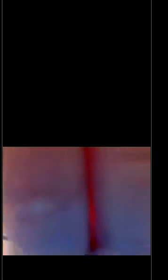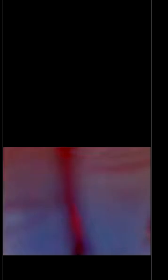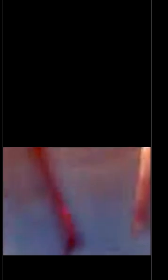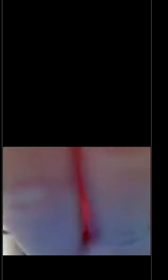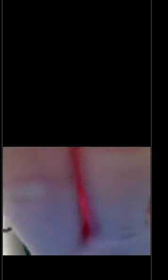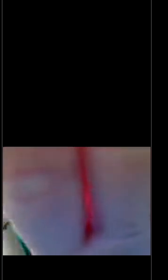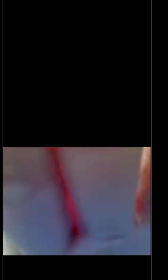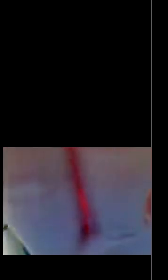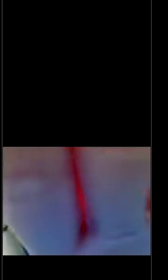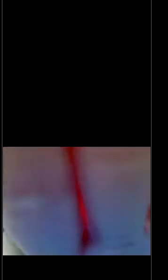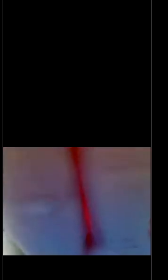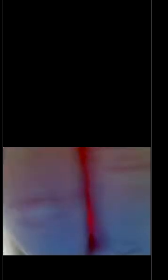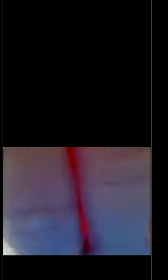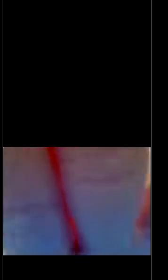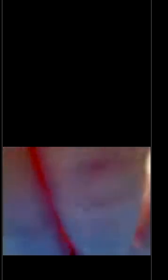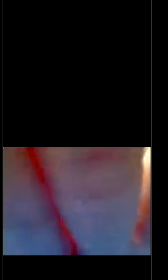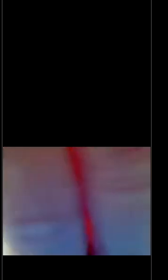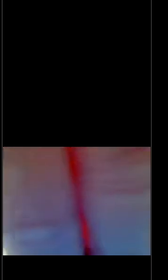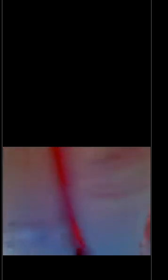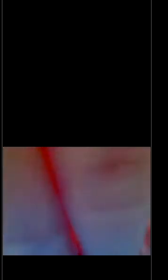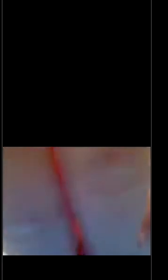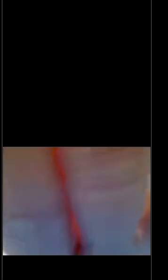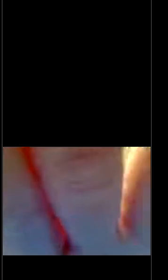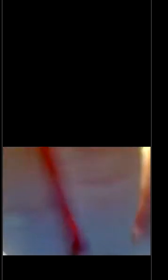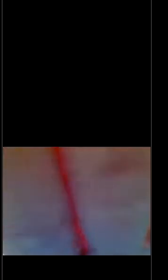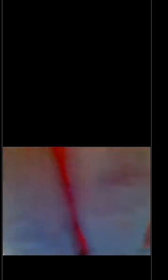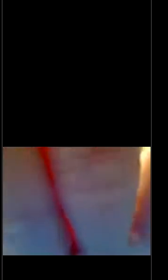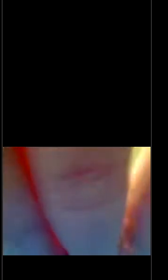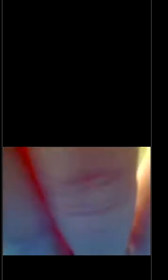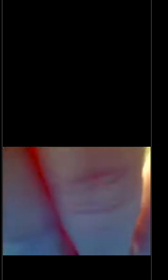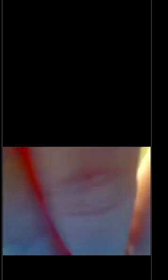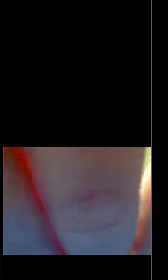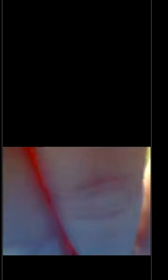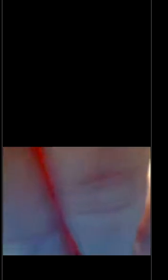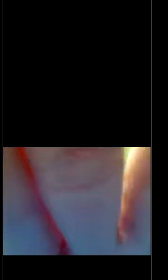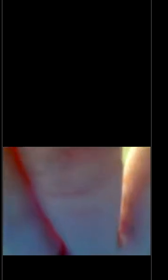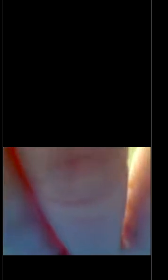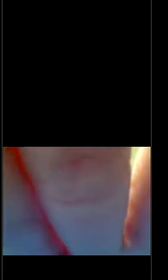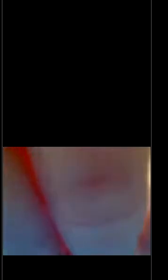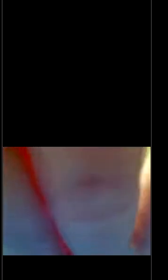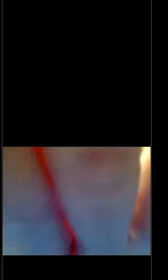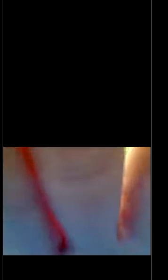at least half of our participants have voted.